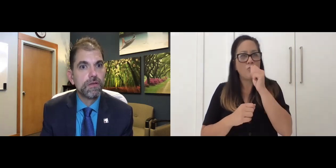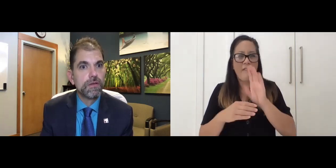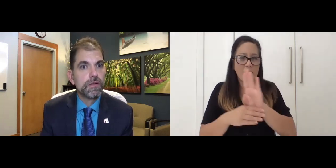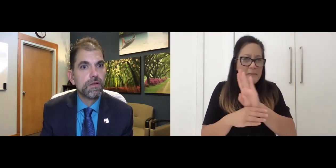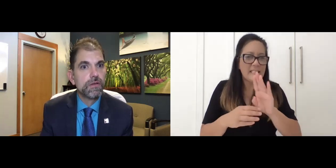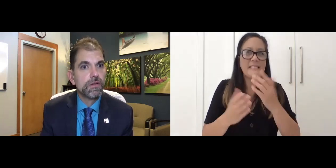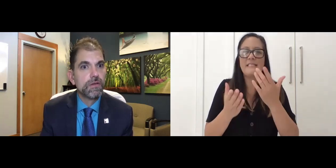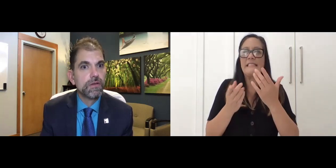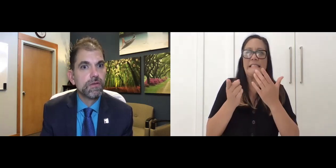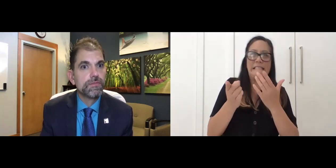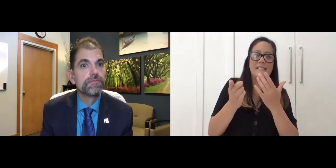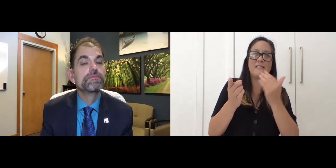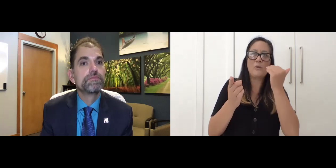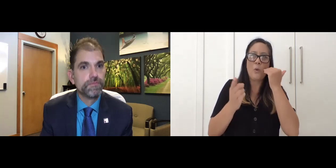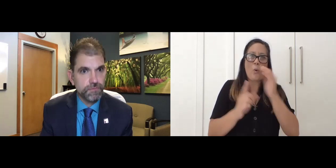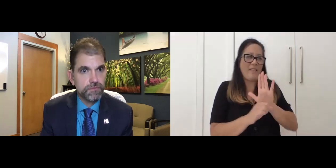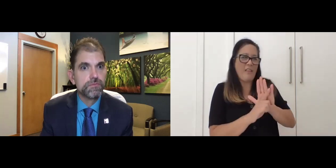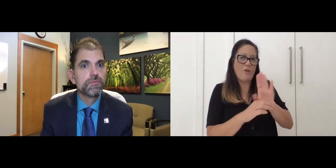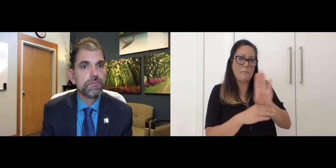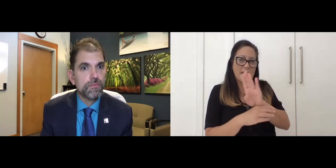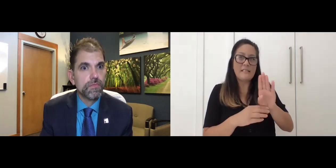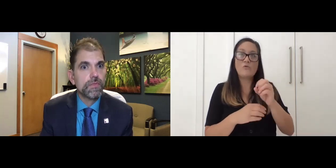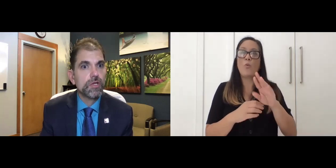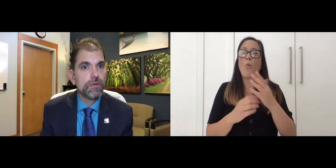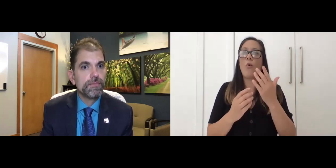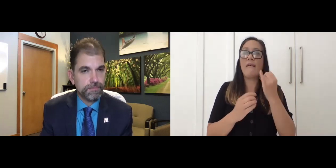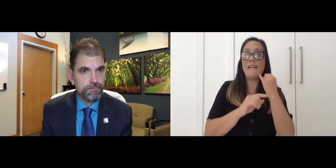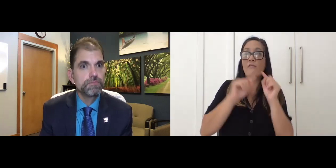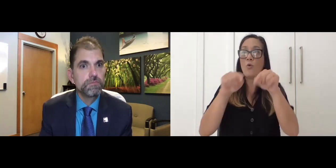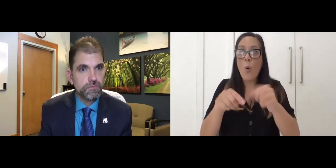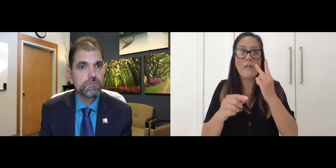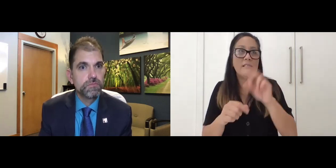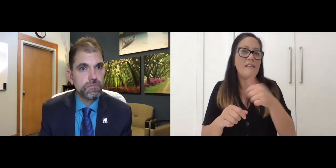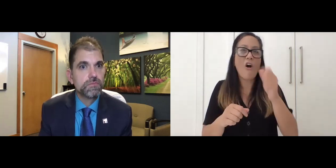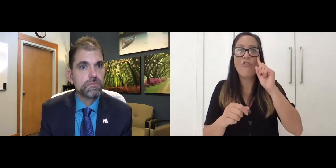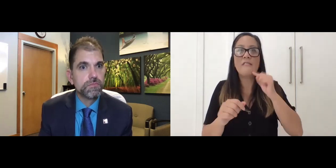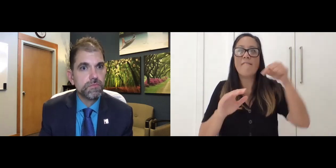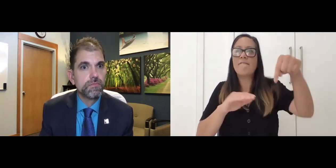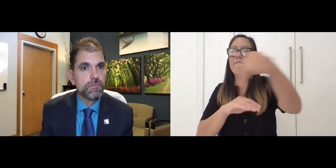might be concerned about going in and